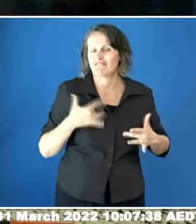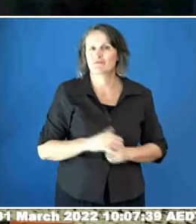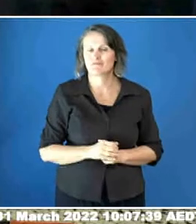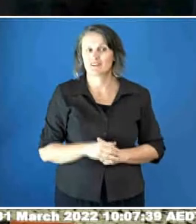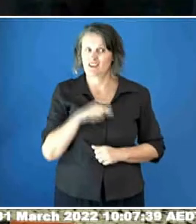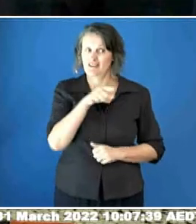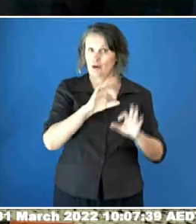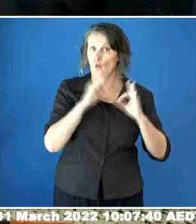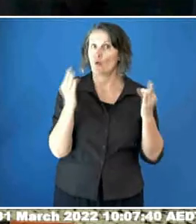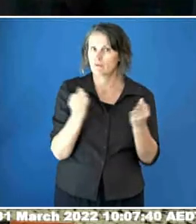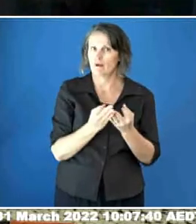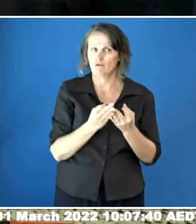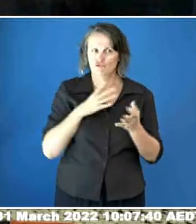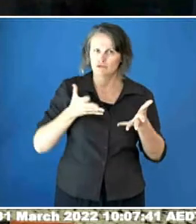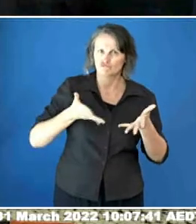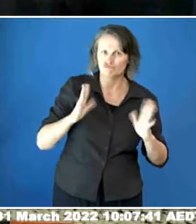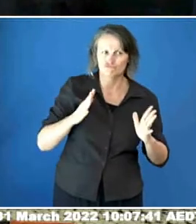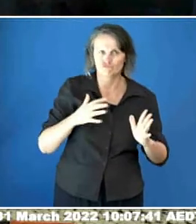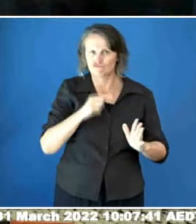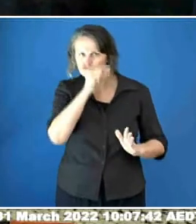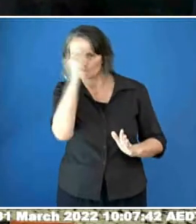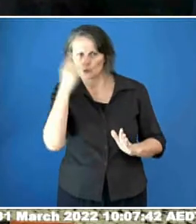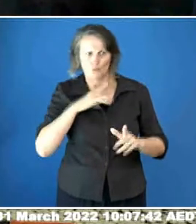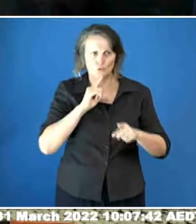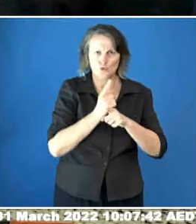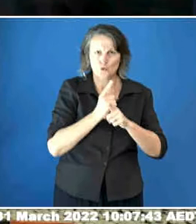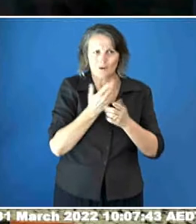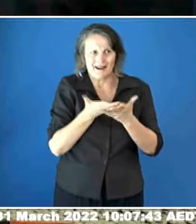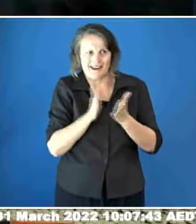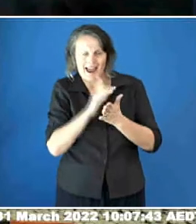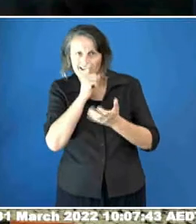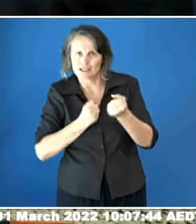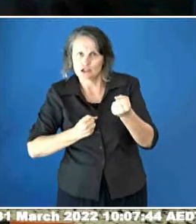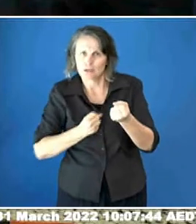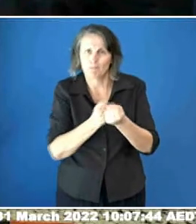challenges and support needs of autistic women and girls and individuals.